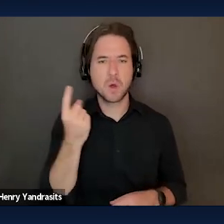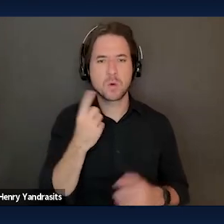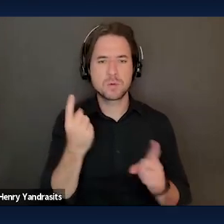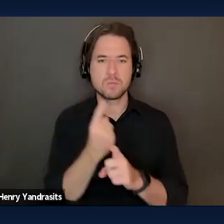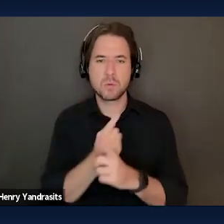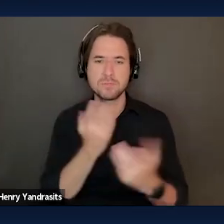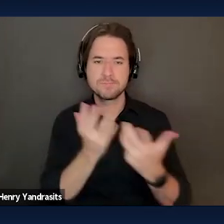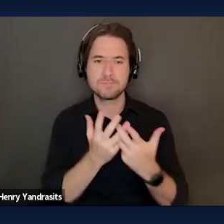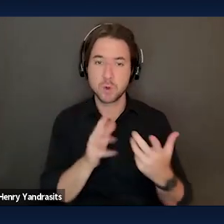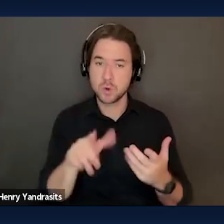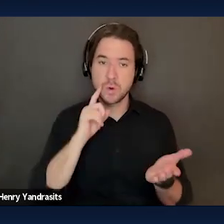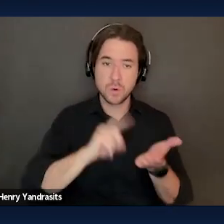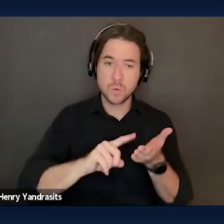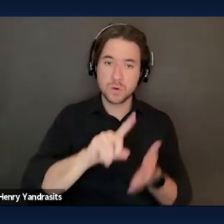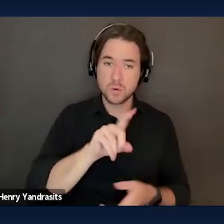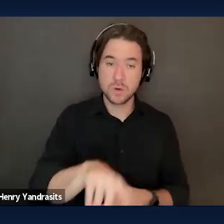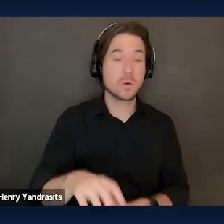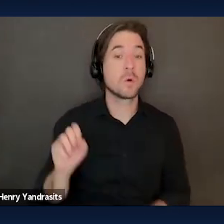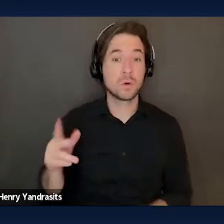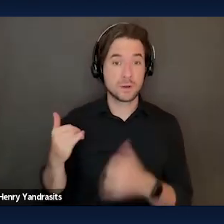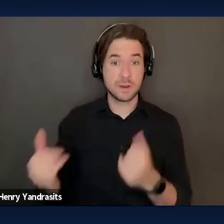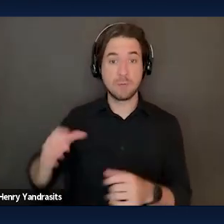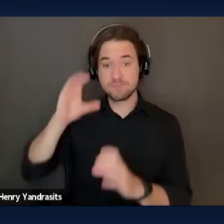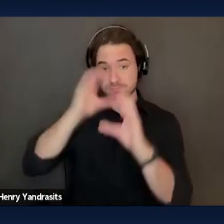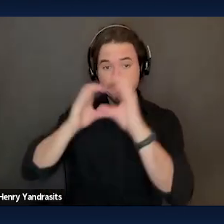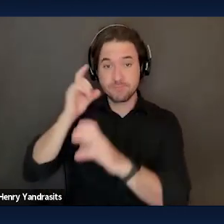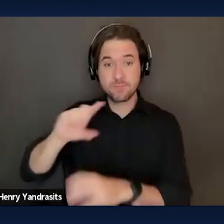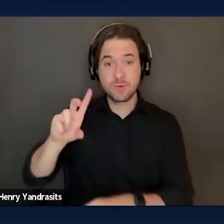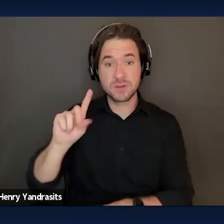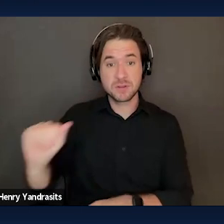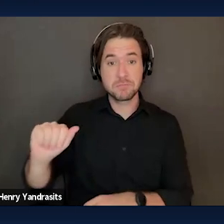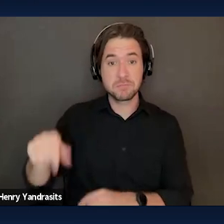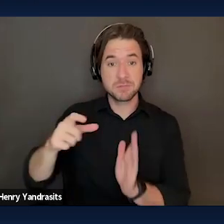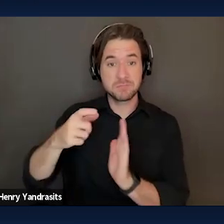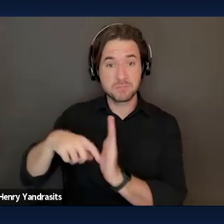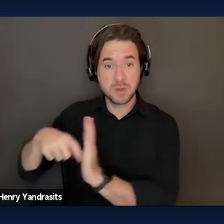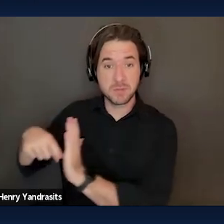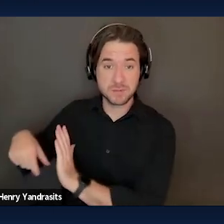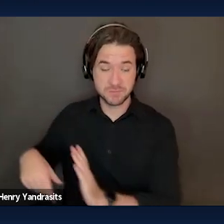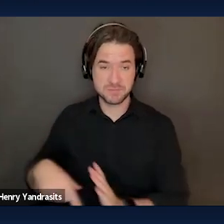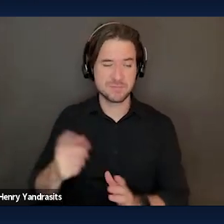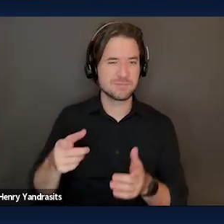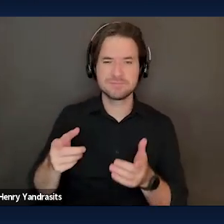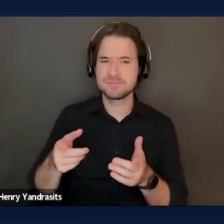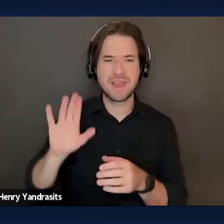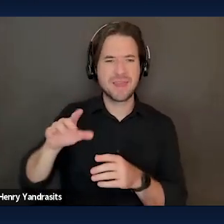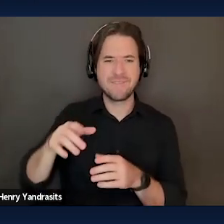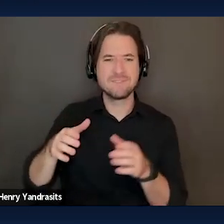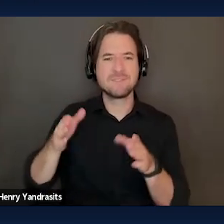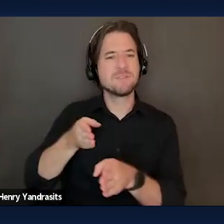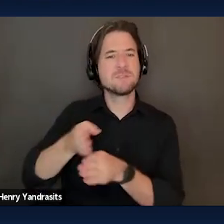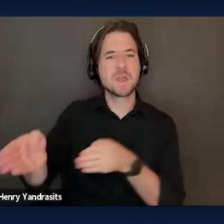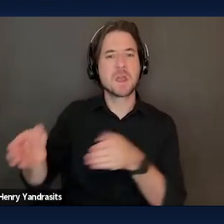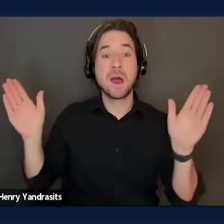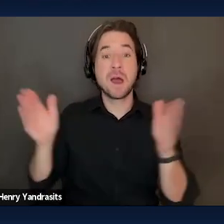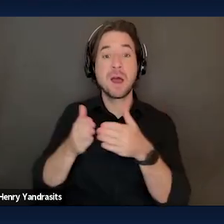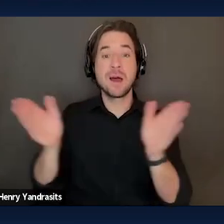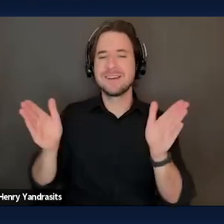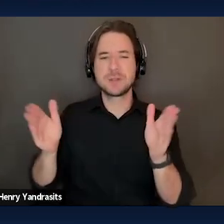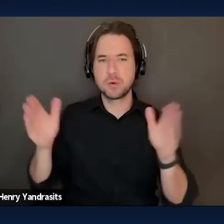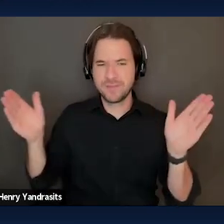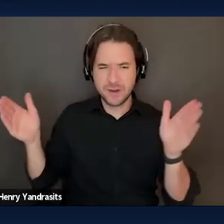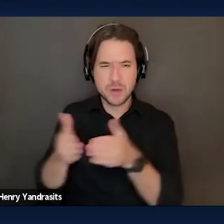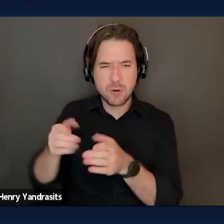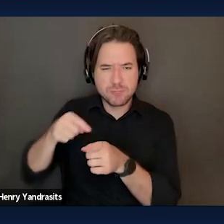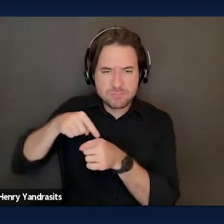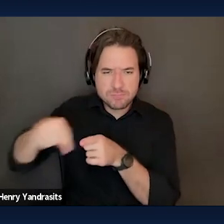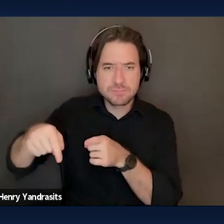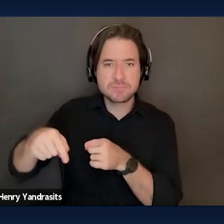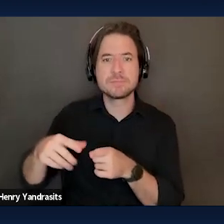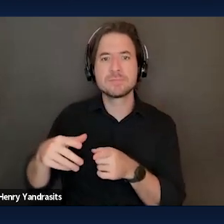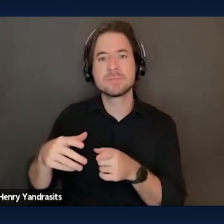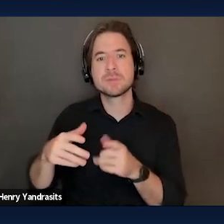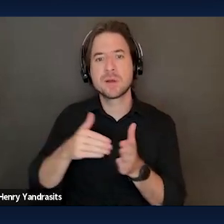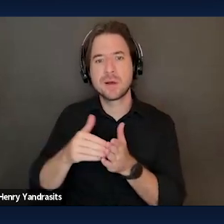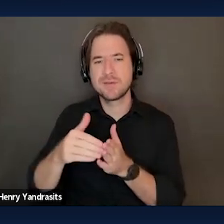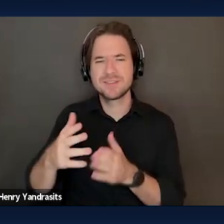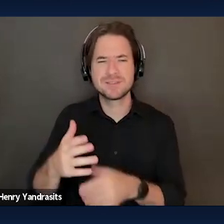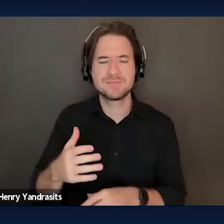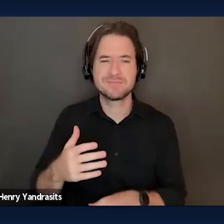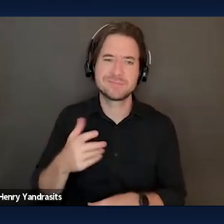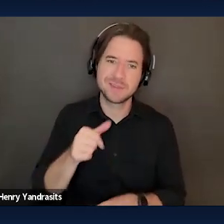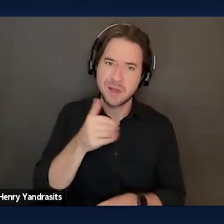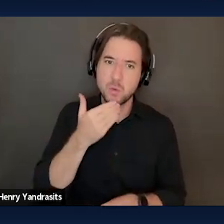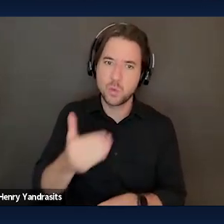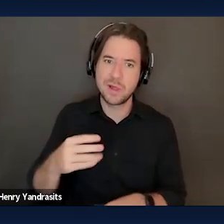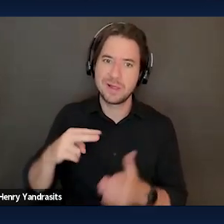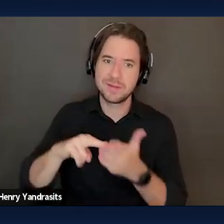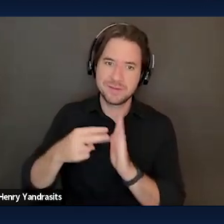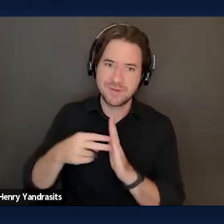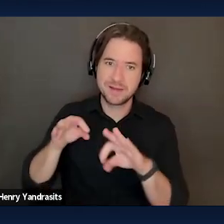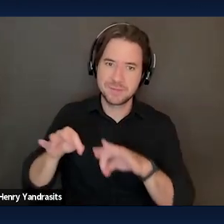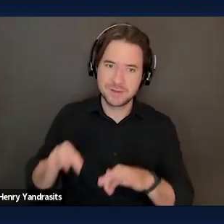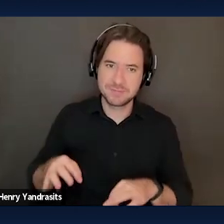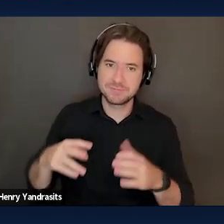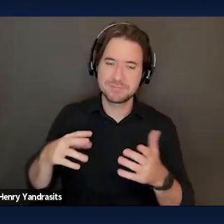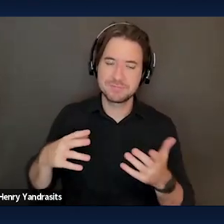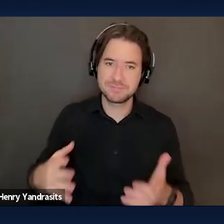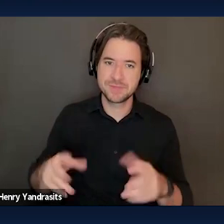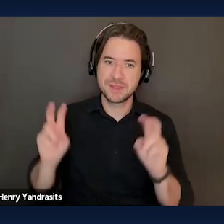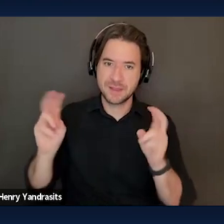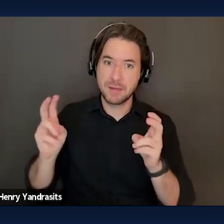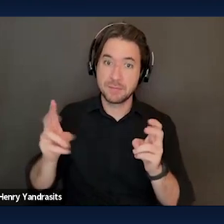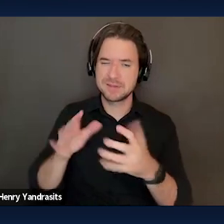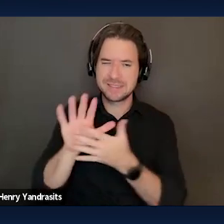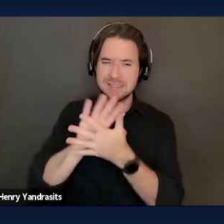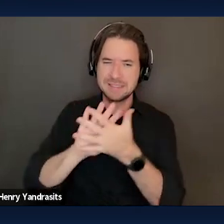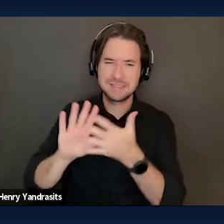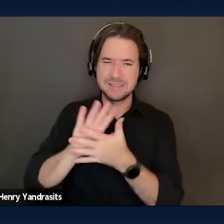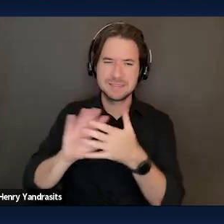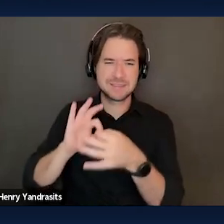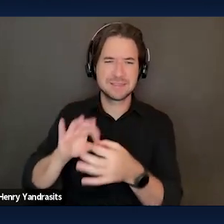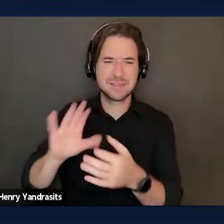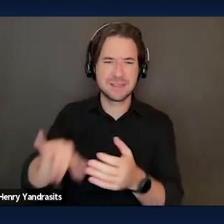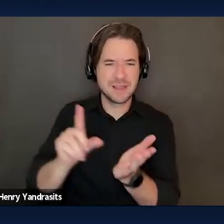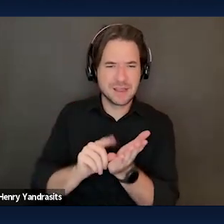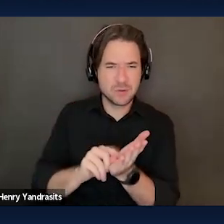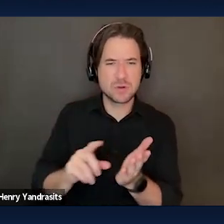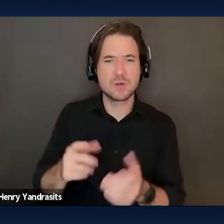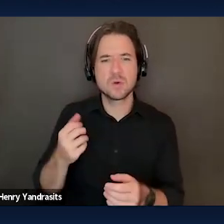Now, in searching for disability literature. It's often a very narrow field. It's often badly diff… Um, it's often… ill-defined, where… The topic isn't always clear in the literature, or you'll find it cataloged.